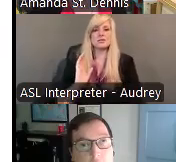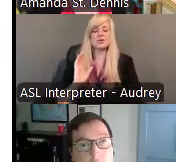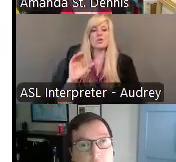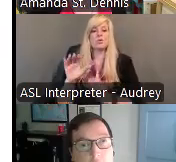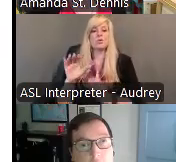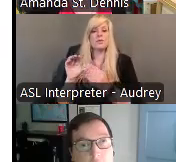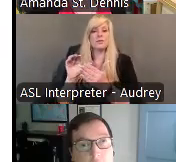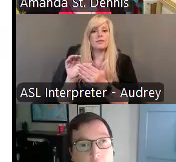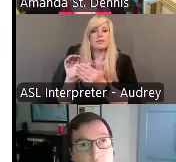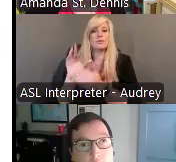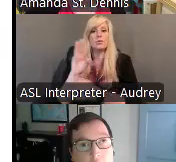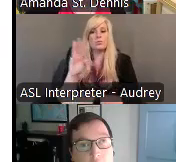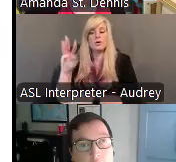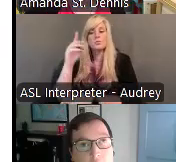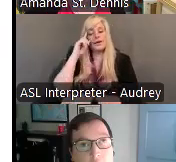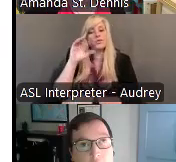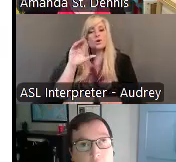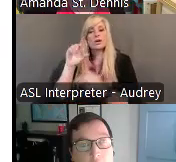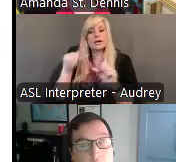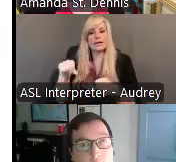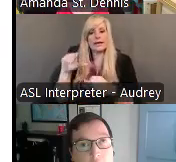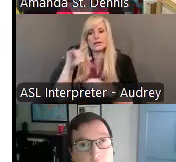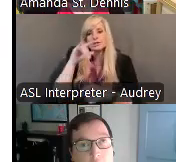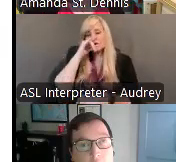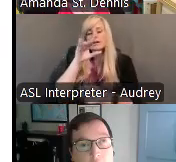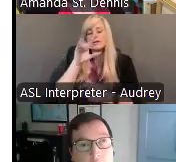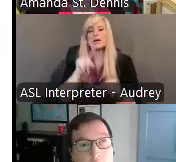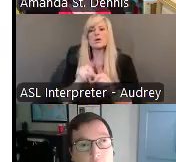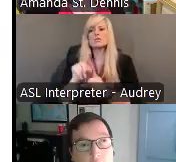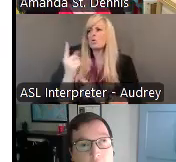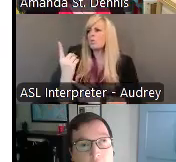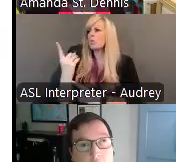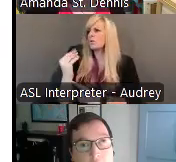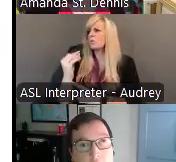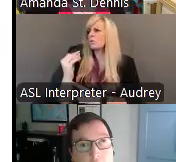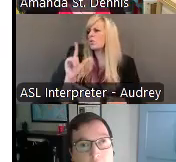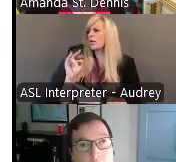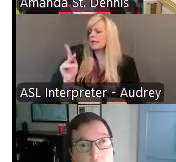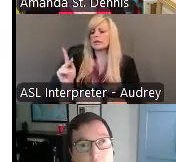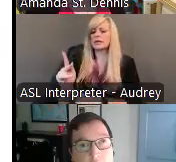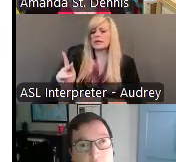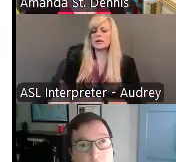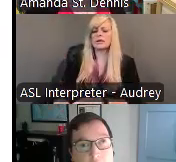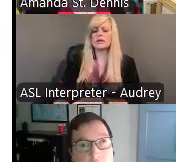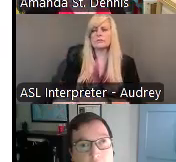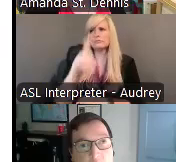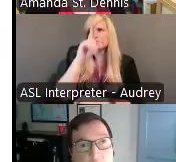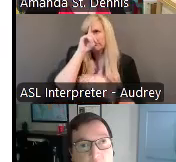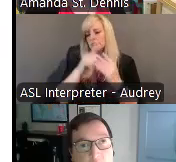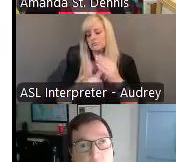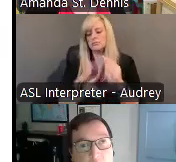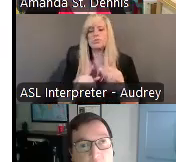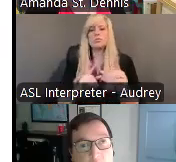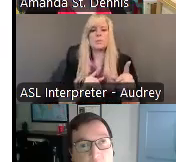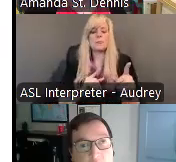as well as I think one other link to … Jessica Geboers: Amanda, it’s the video.